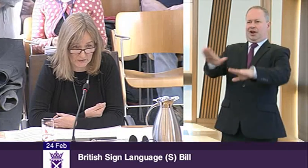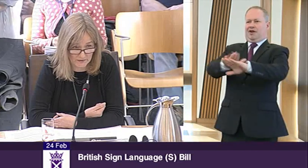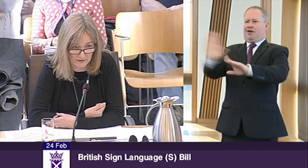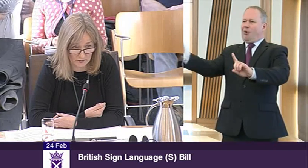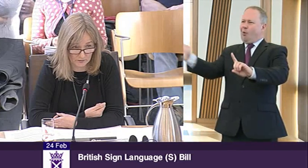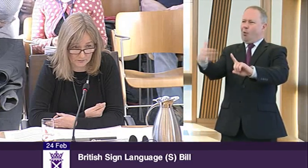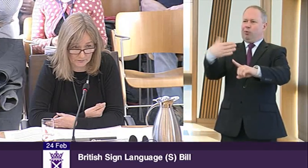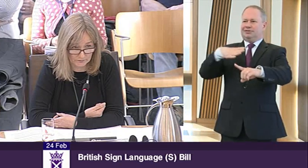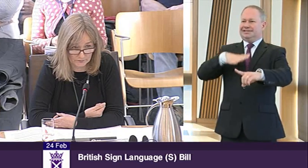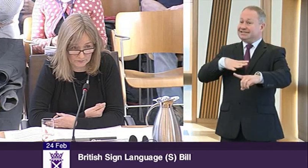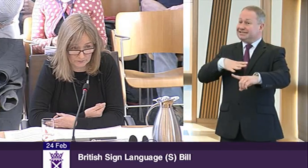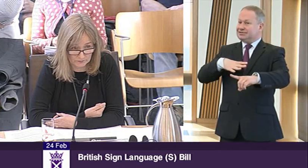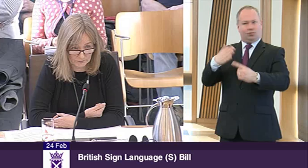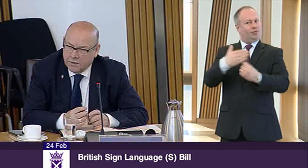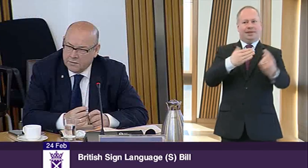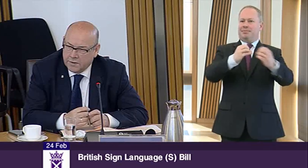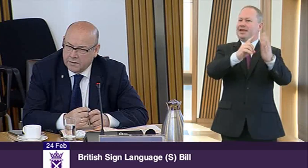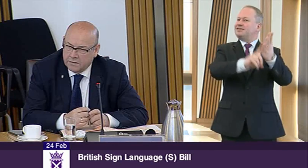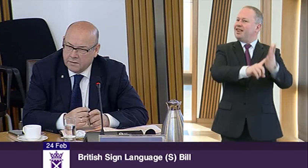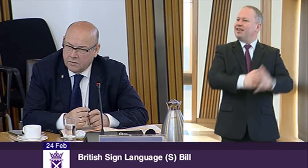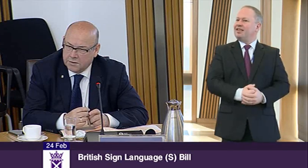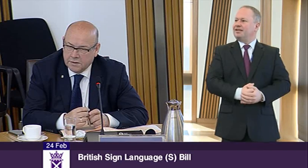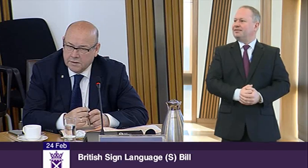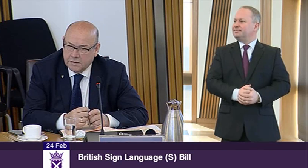all their needs, not just BSL.